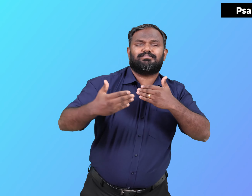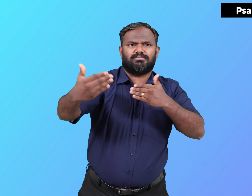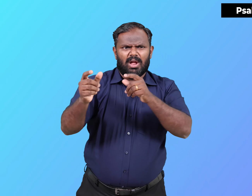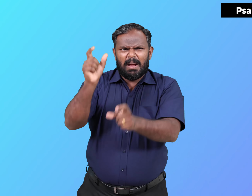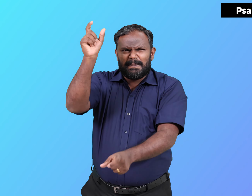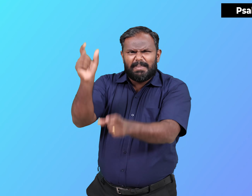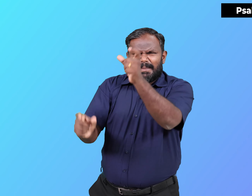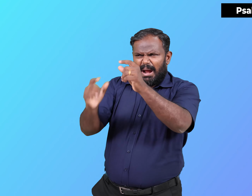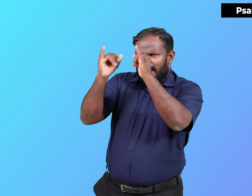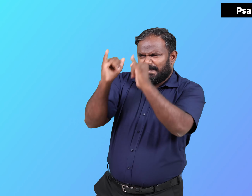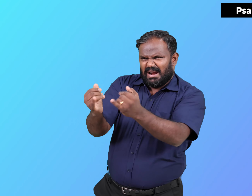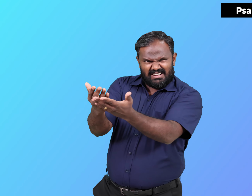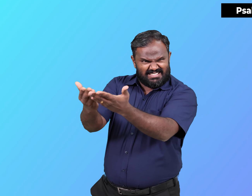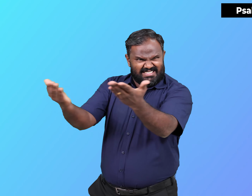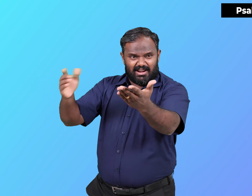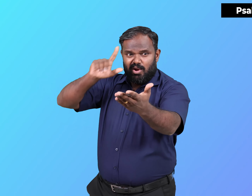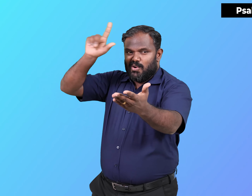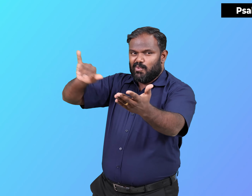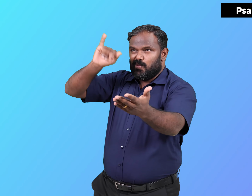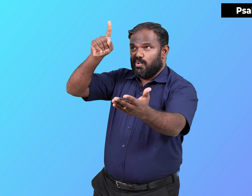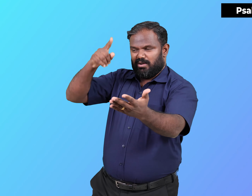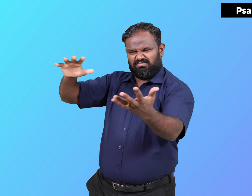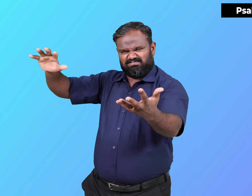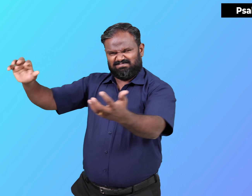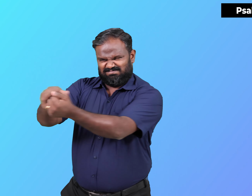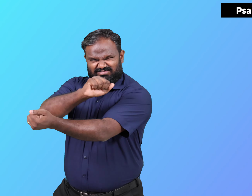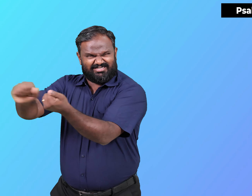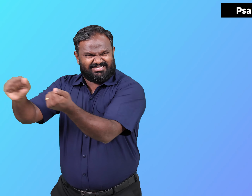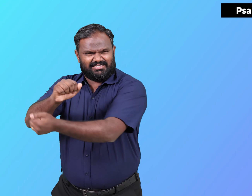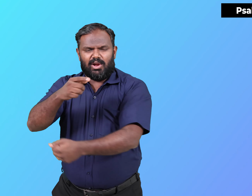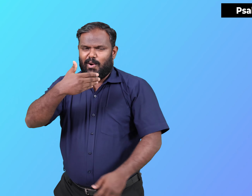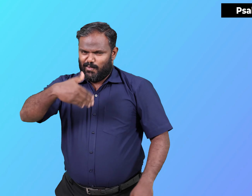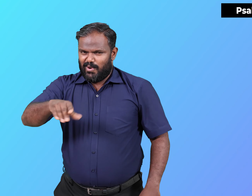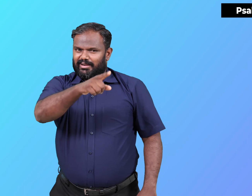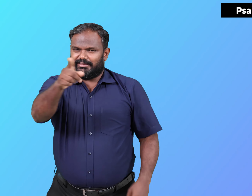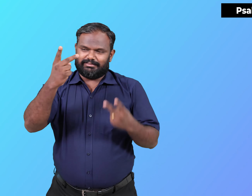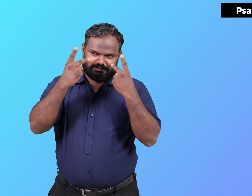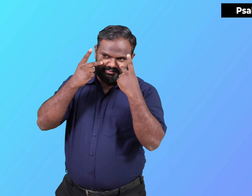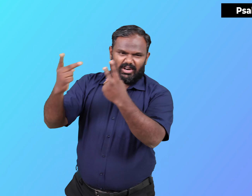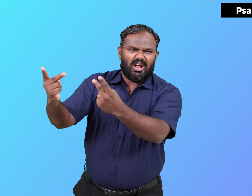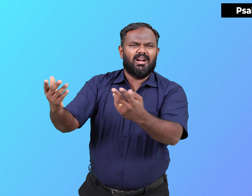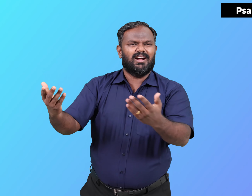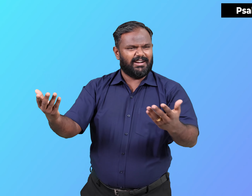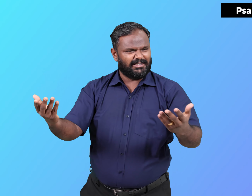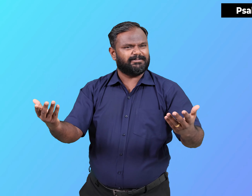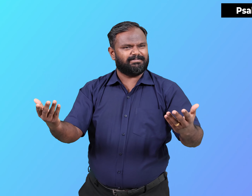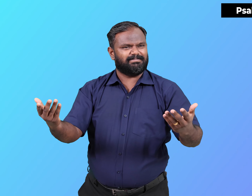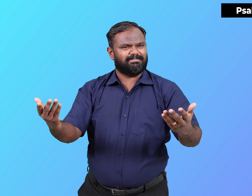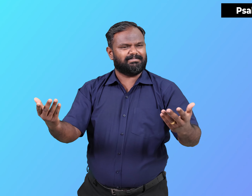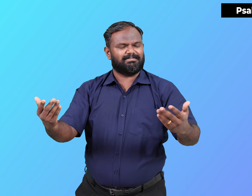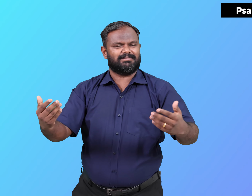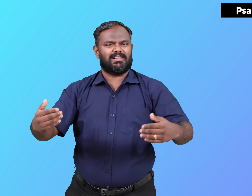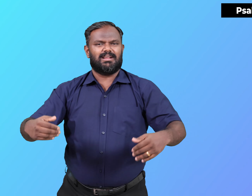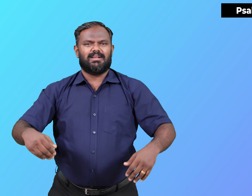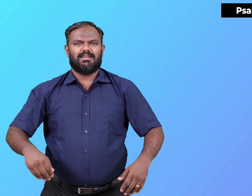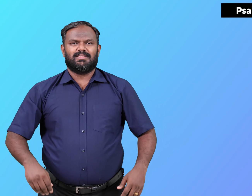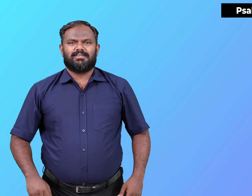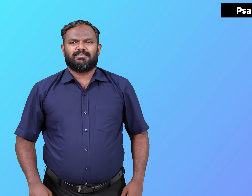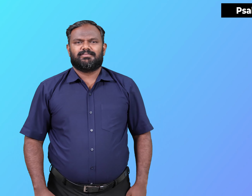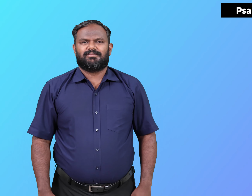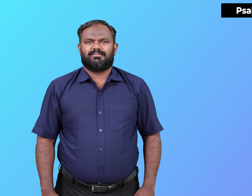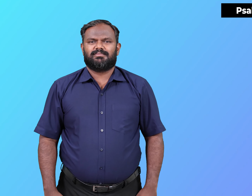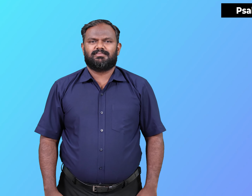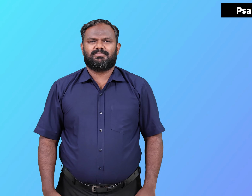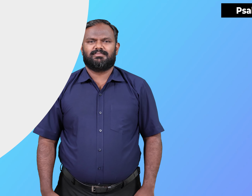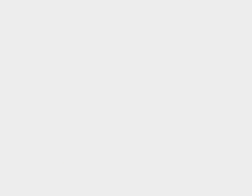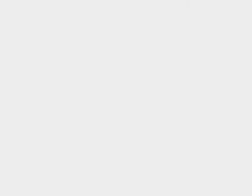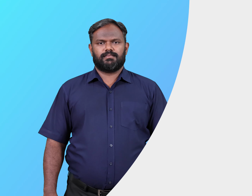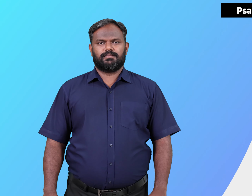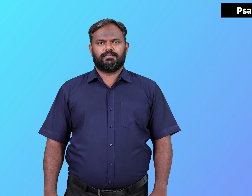You will see the wicked being forced to leave.